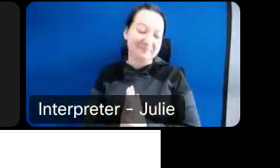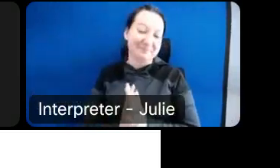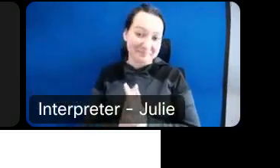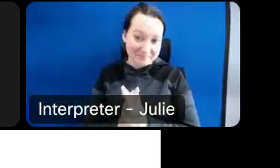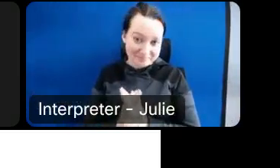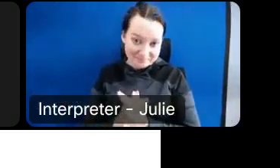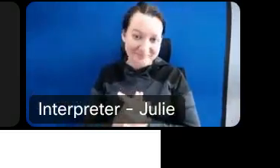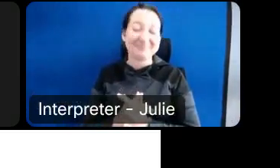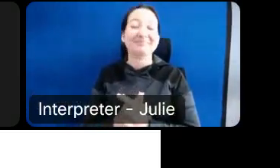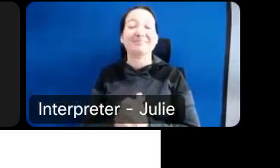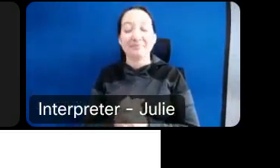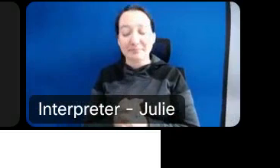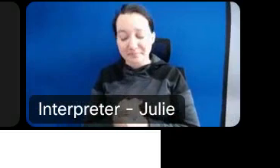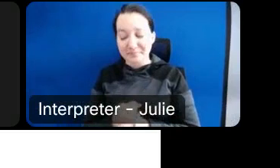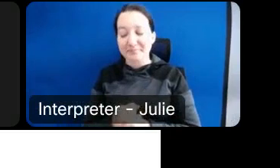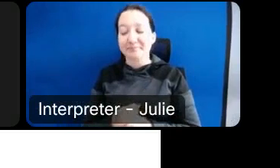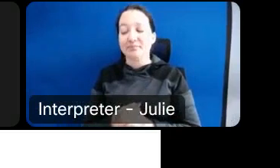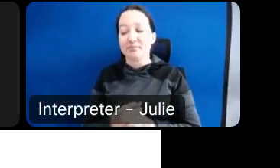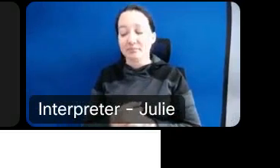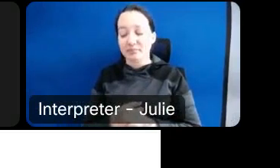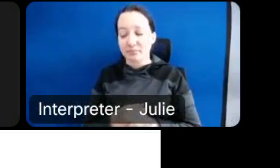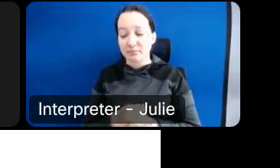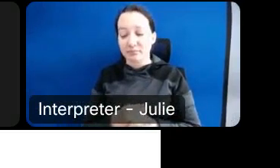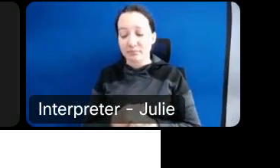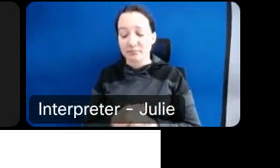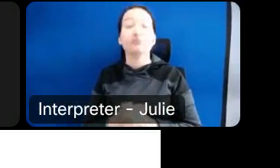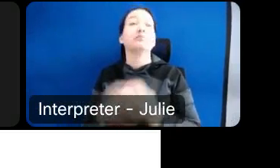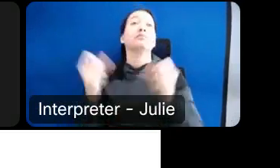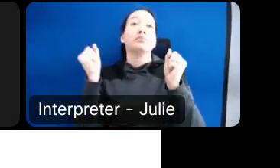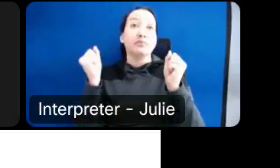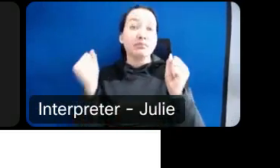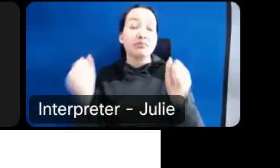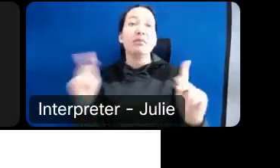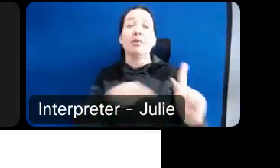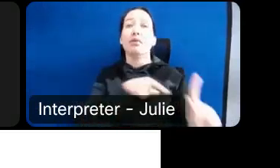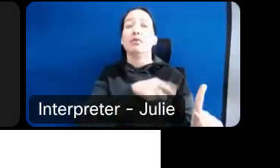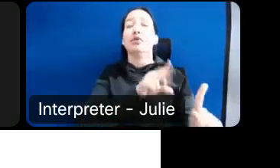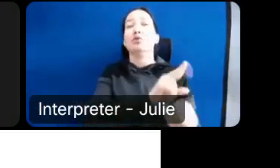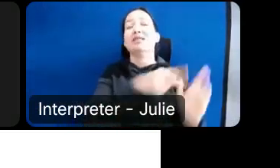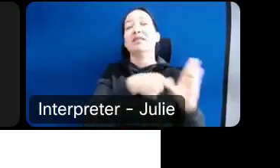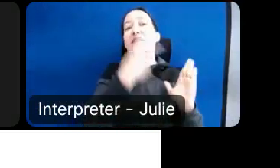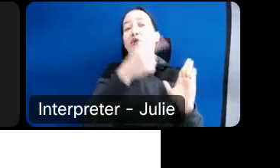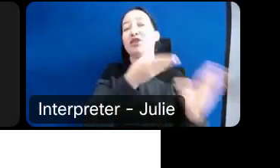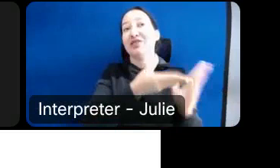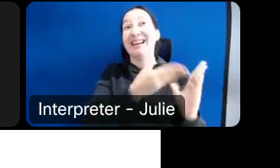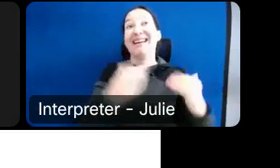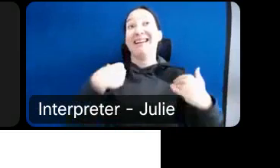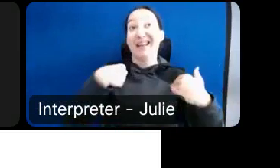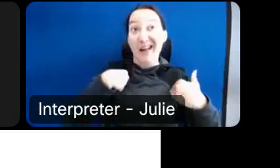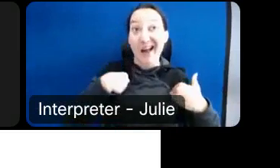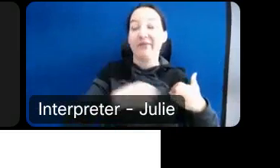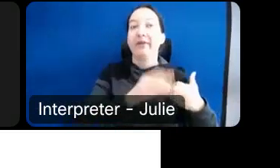Please go ahead. So, a lot of people in in fee for service, Medicare also have some kind of.